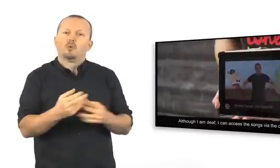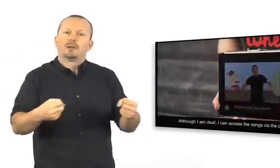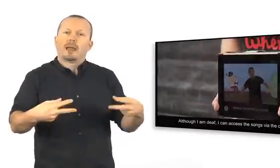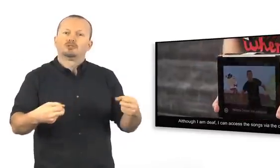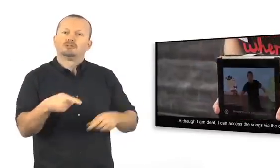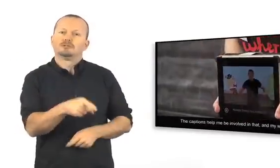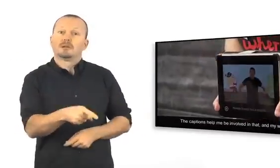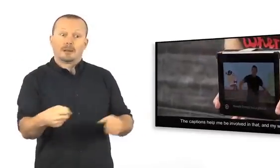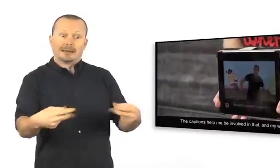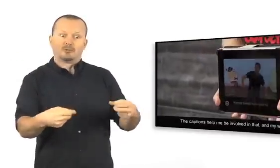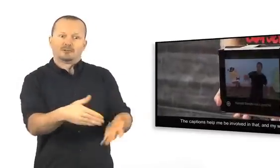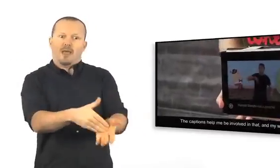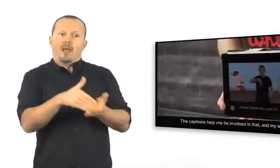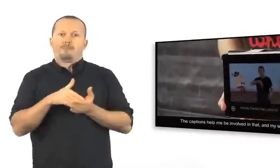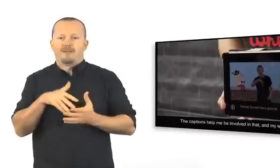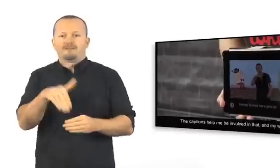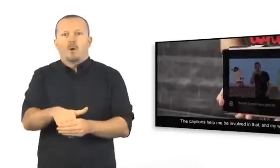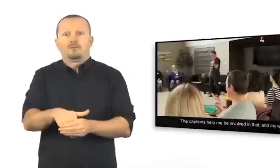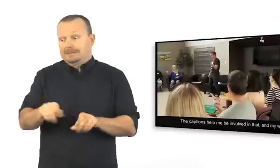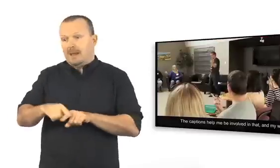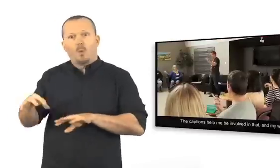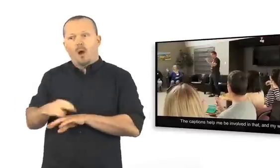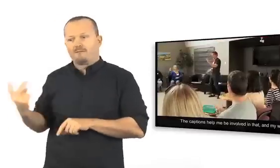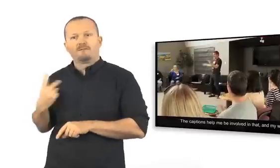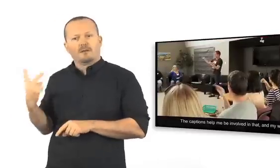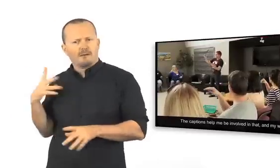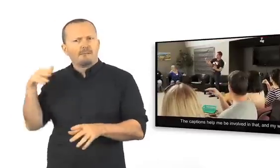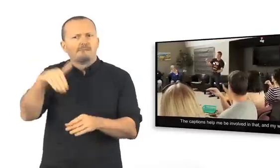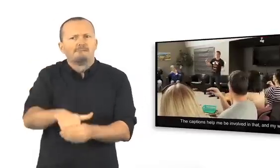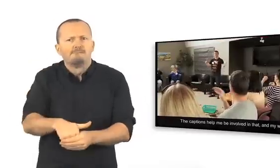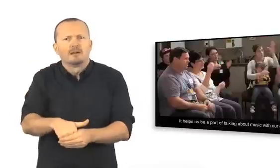via the captions. The captions help me be involved in that, and my wife too.